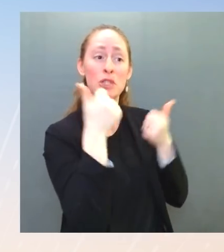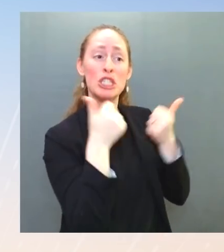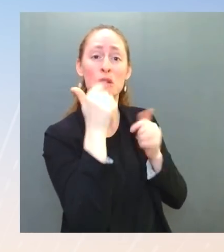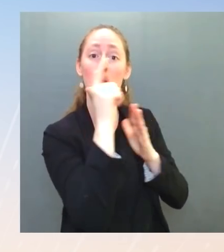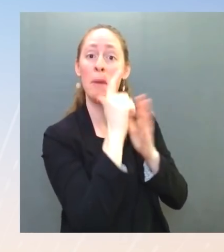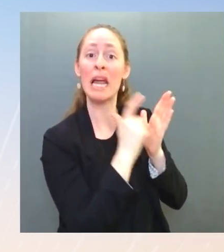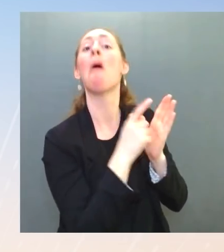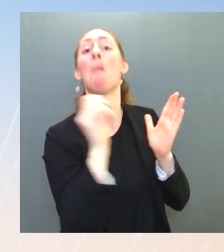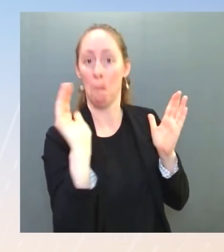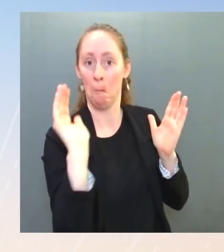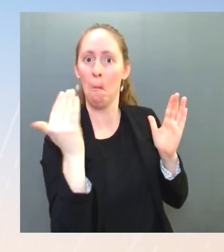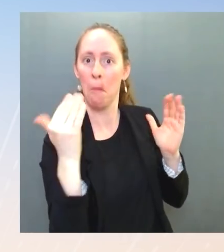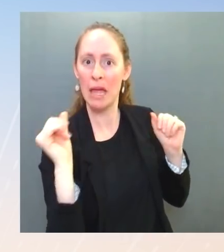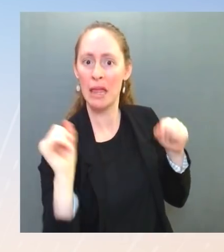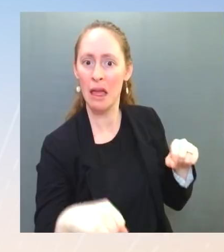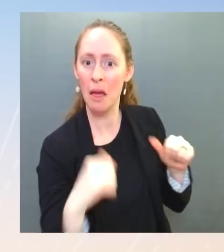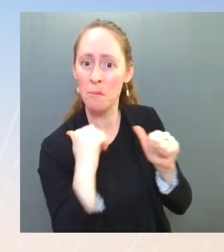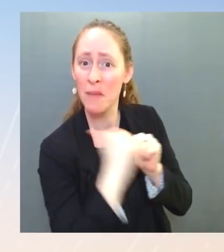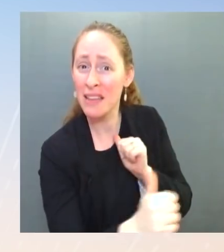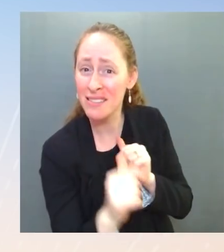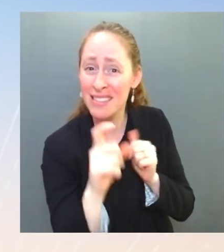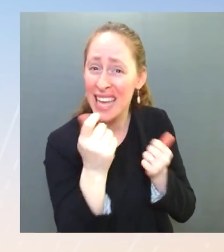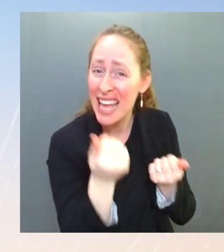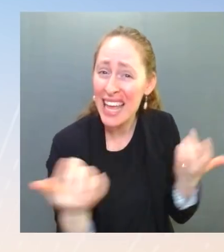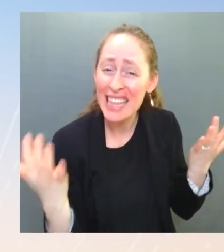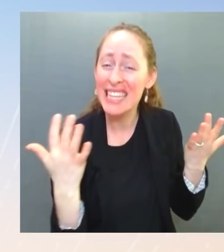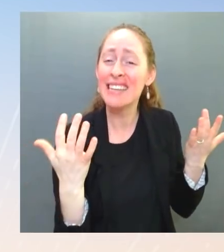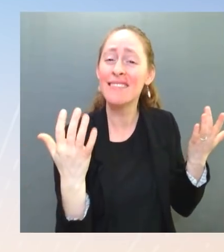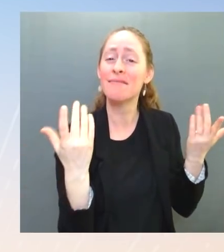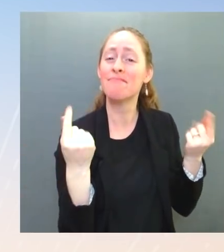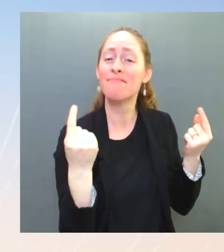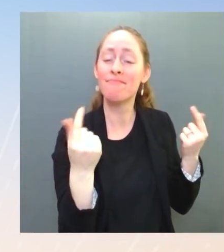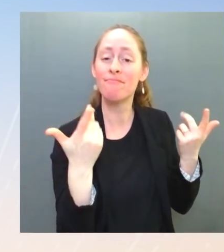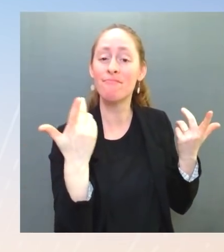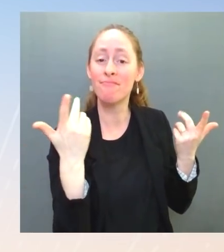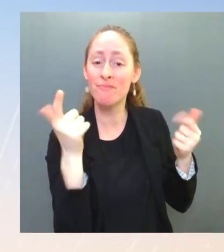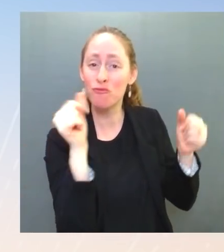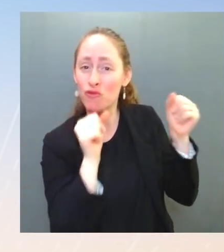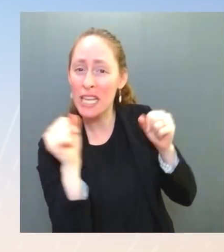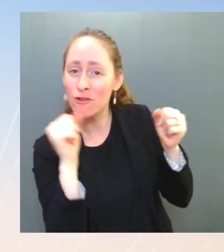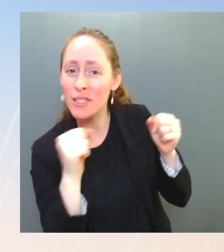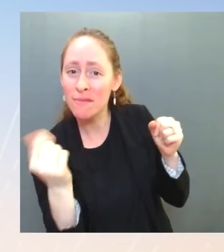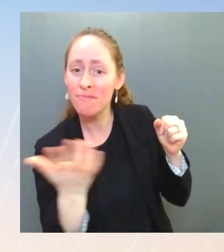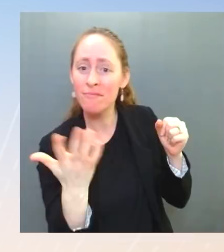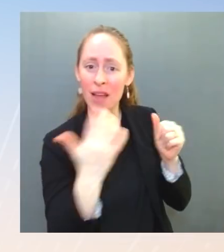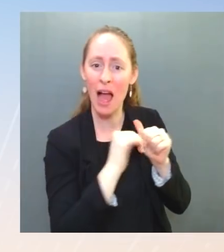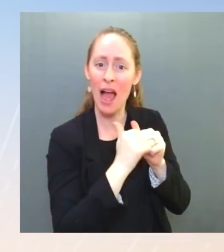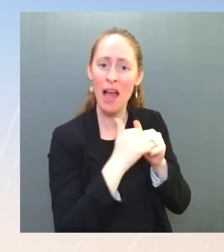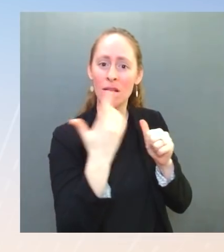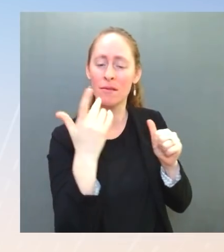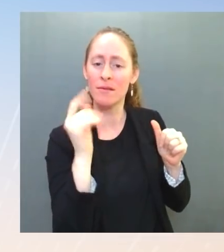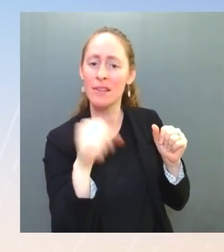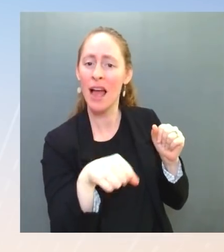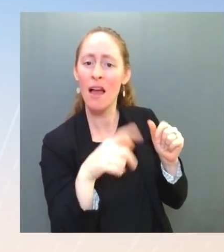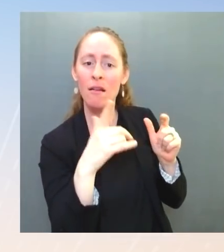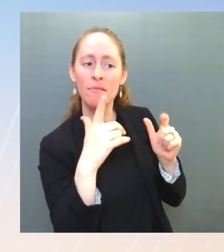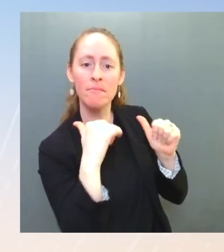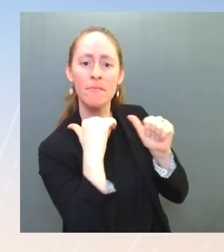The Press: On the strategy to pass what you believe to be inflation cooling measures of the medium term. Ms. Psaki: Yes, I understand your question. So because of the actions